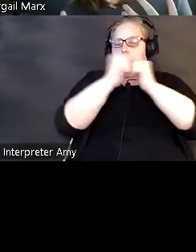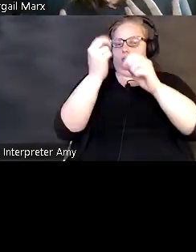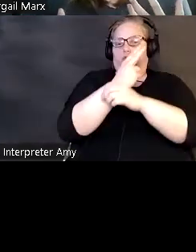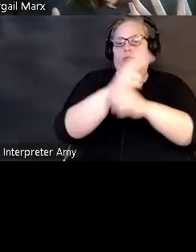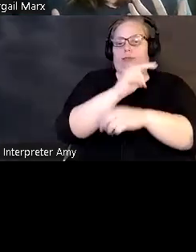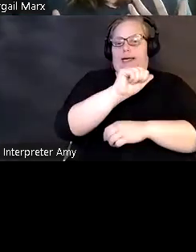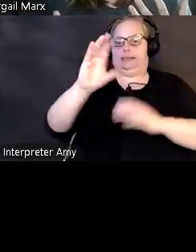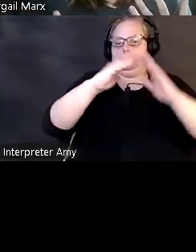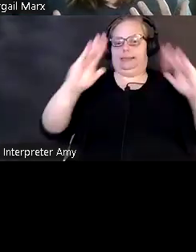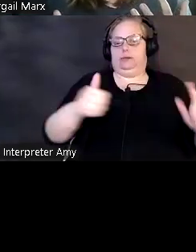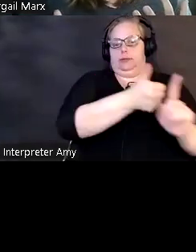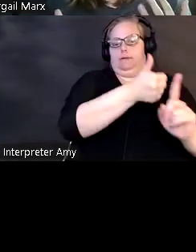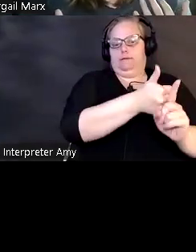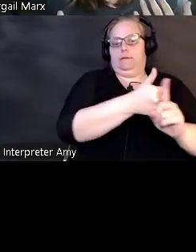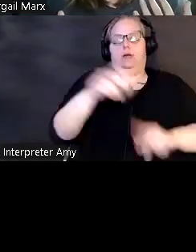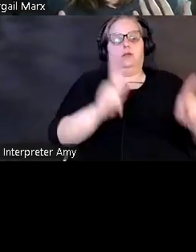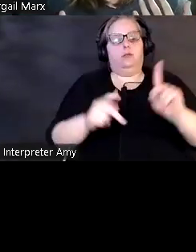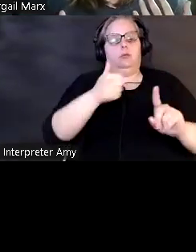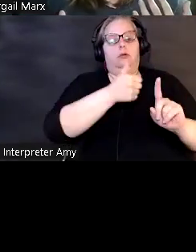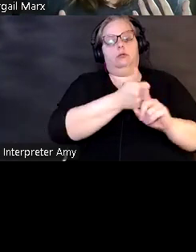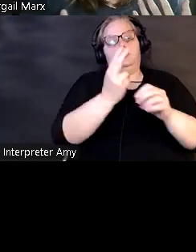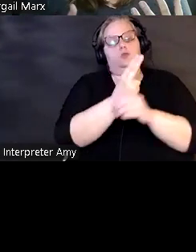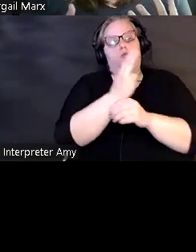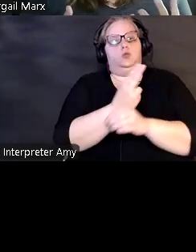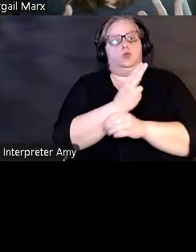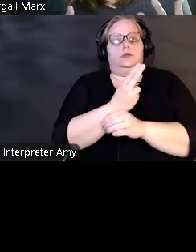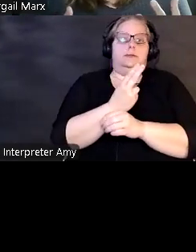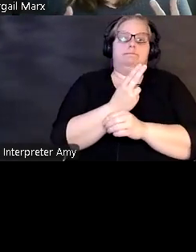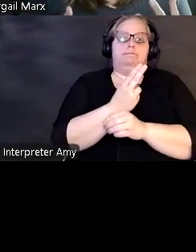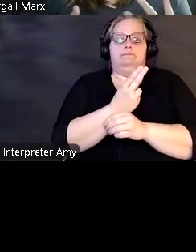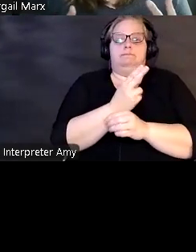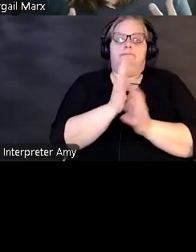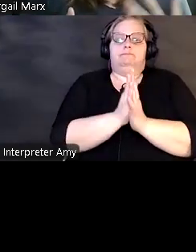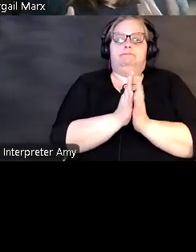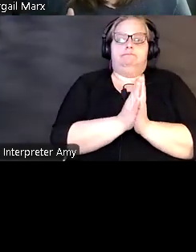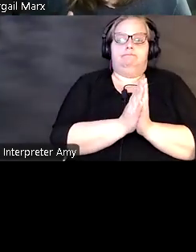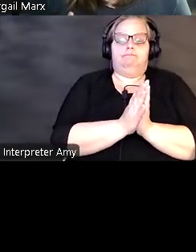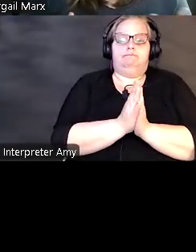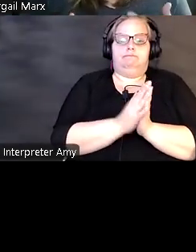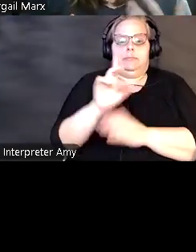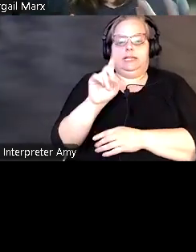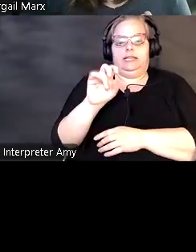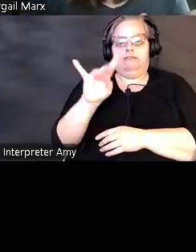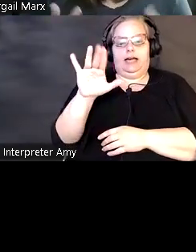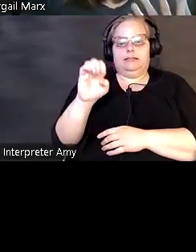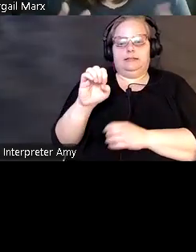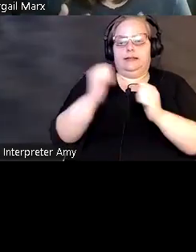So for individuals who are using a device that has voice output, it might be turning the volume